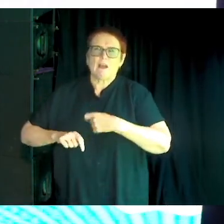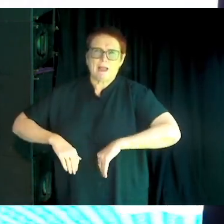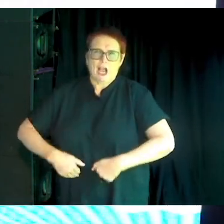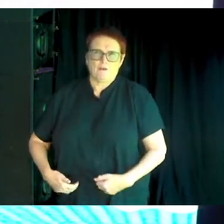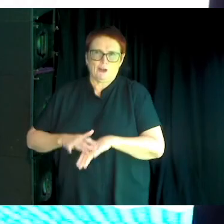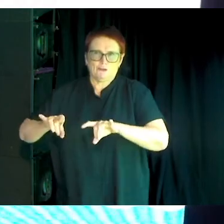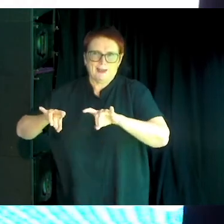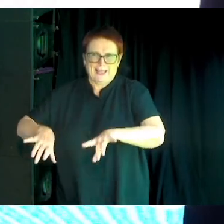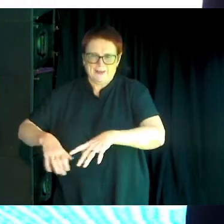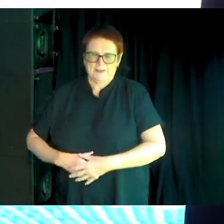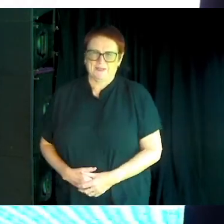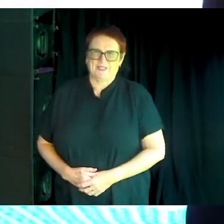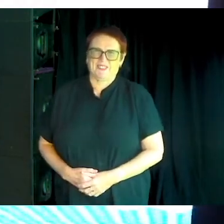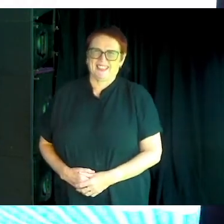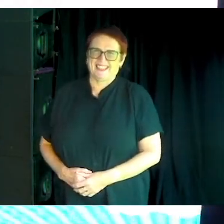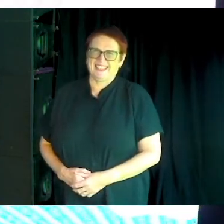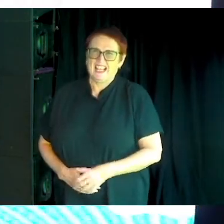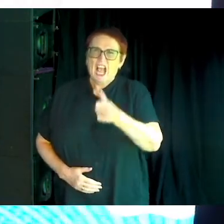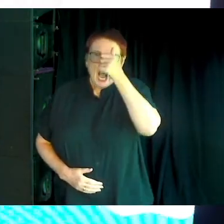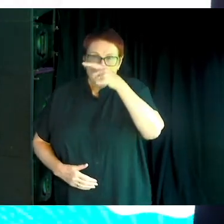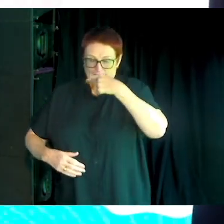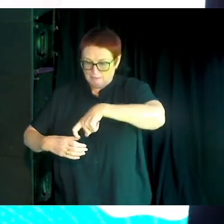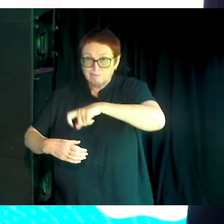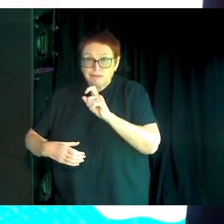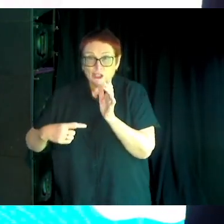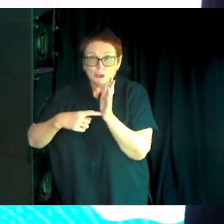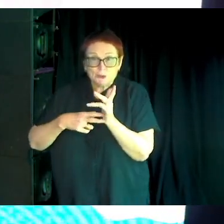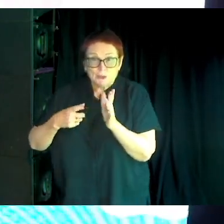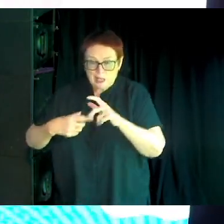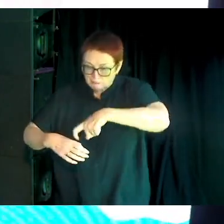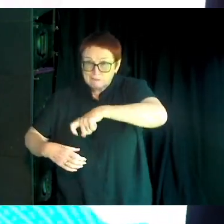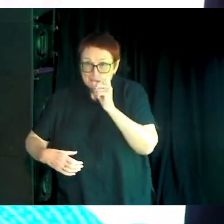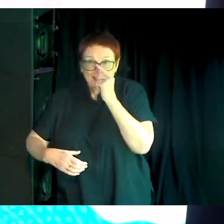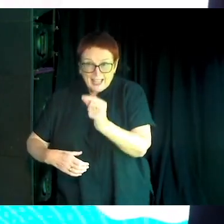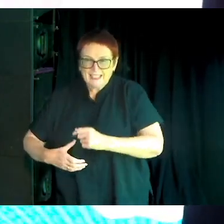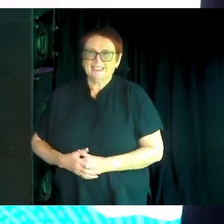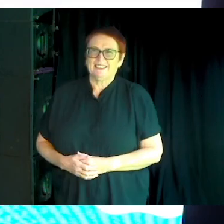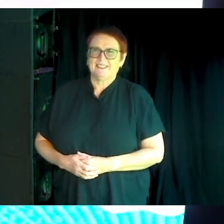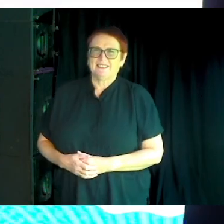so so at least I know how to open the tuna can and another dish that was the first skill I ever